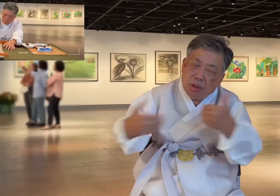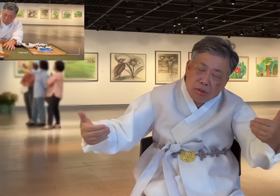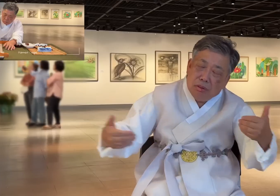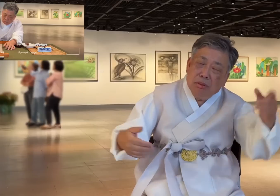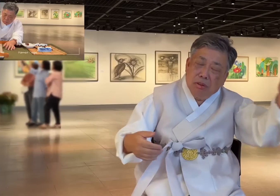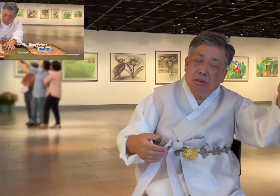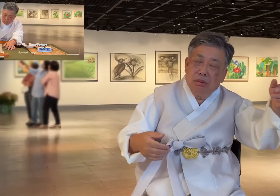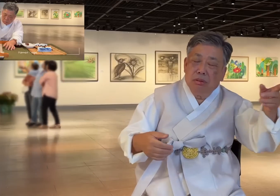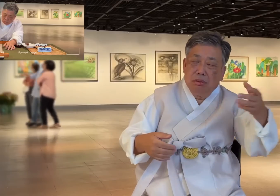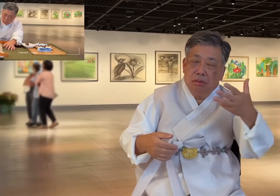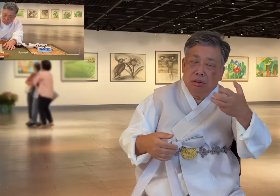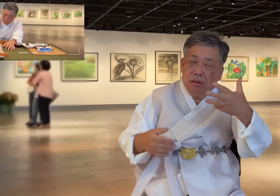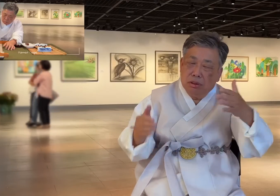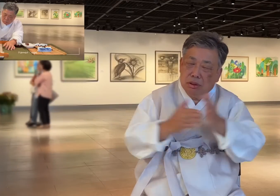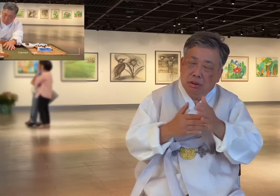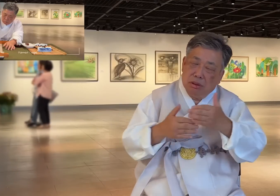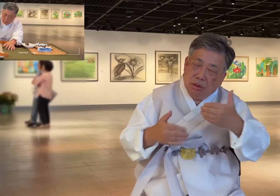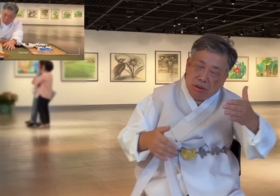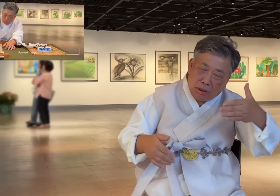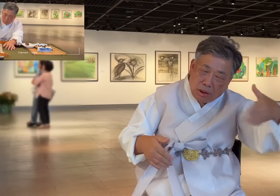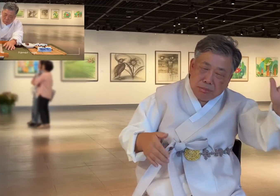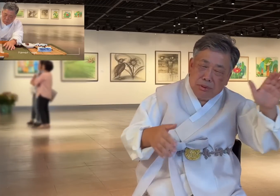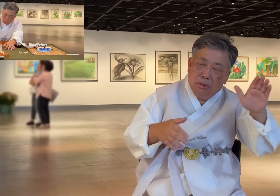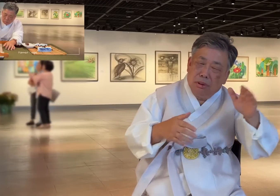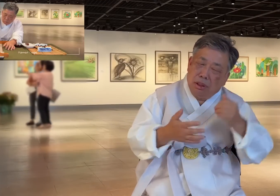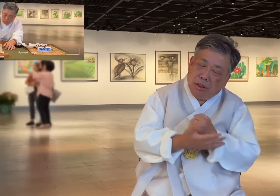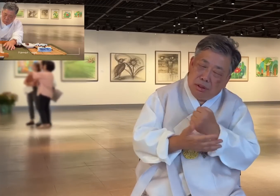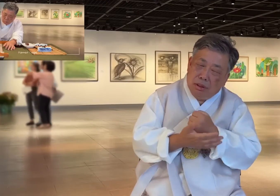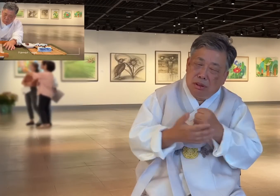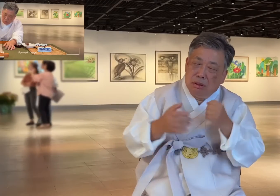And two years later, the teacher passed away at the age of 88, leaving behind a feeling of regret.